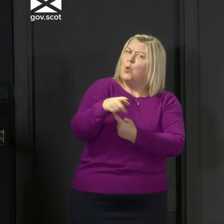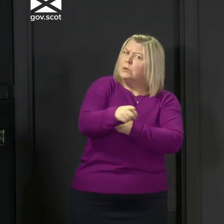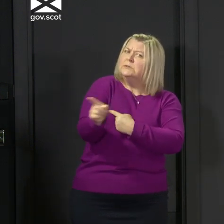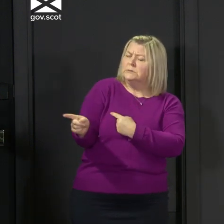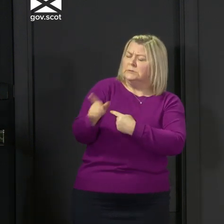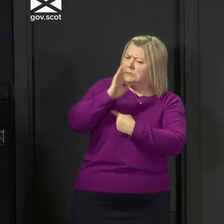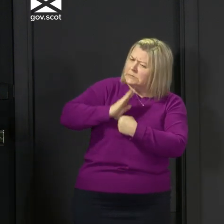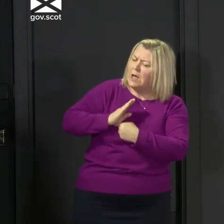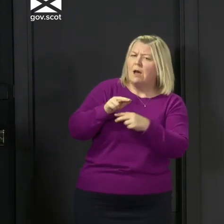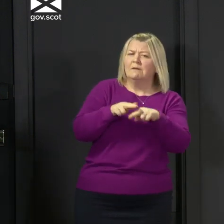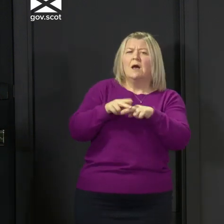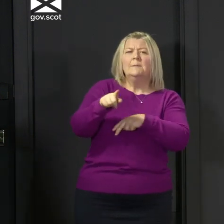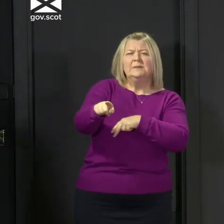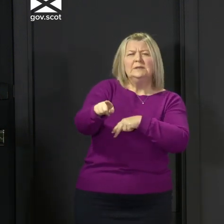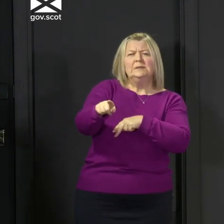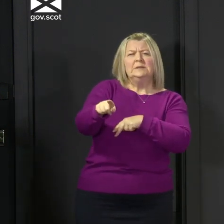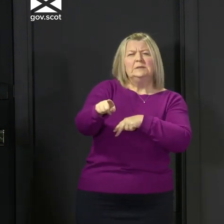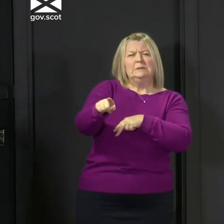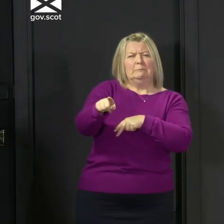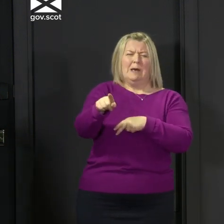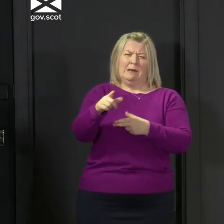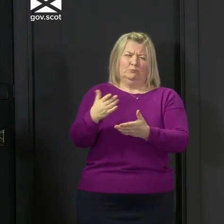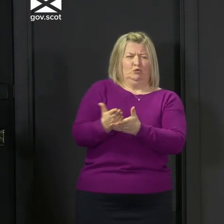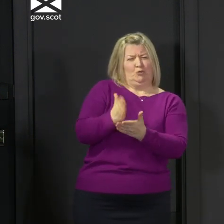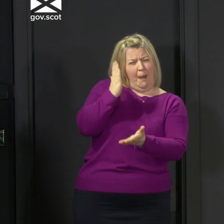family and friends and also to us.